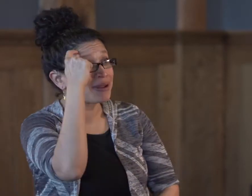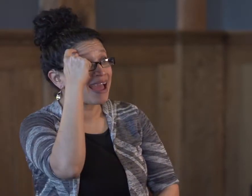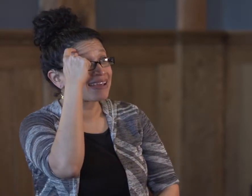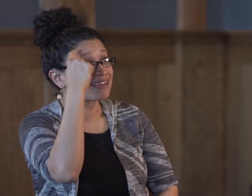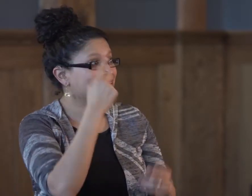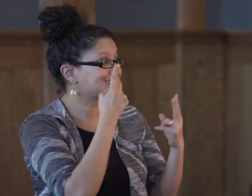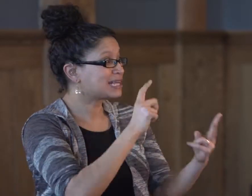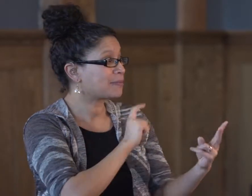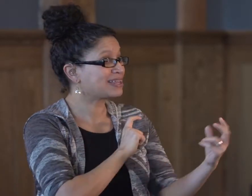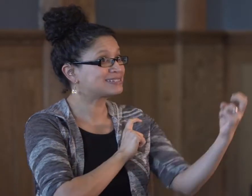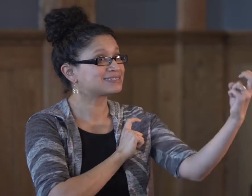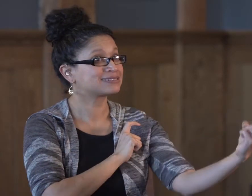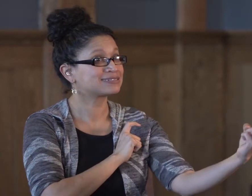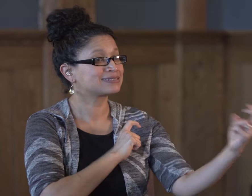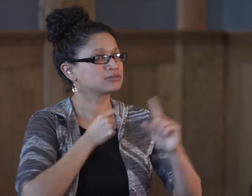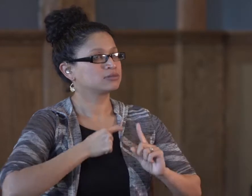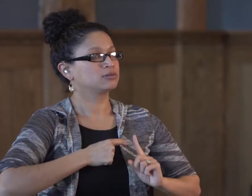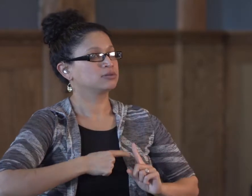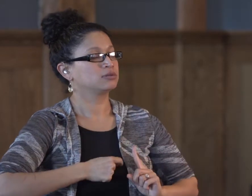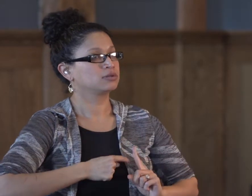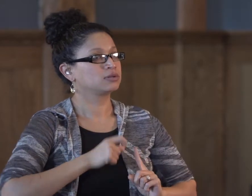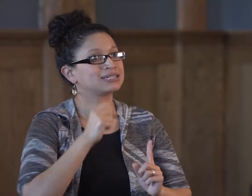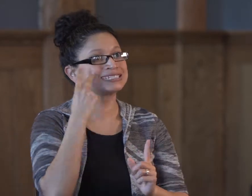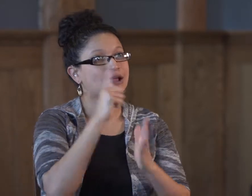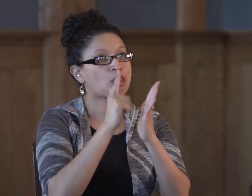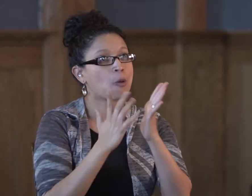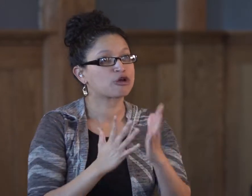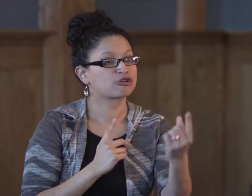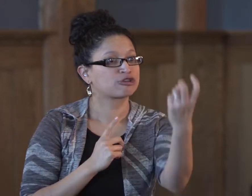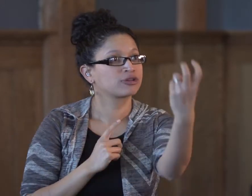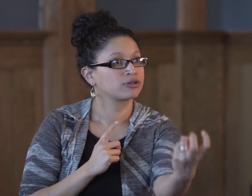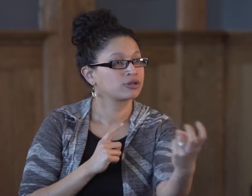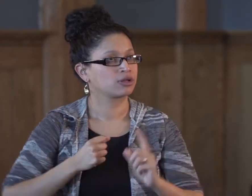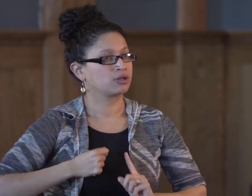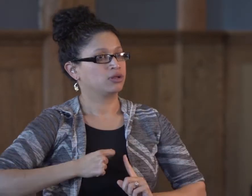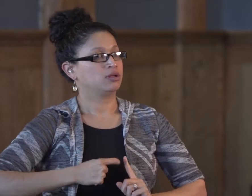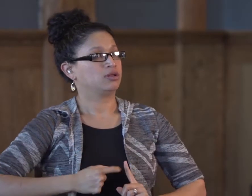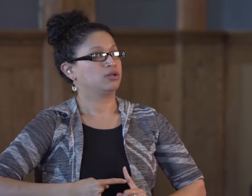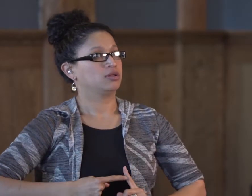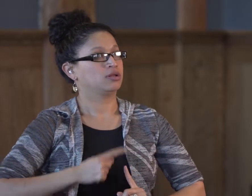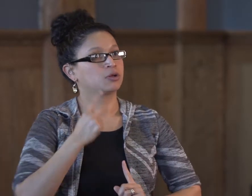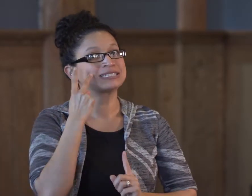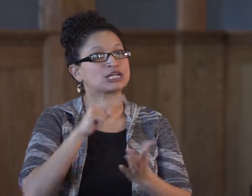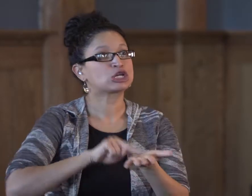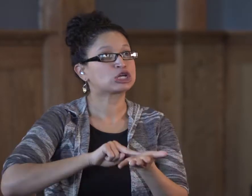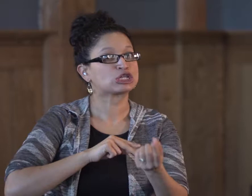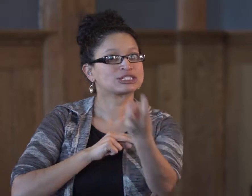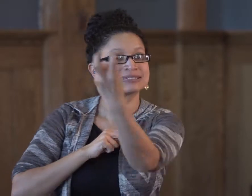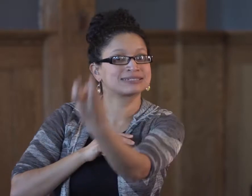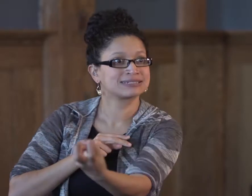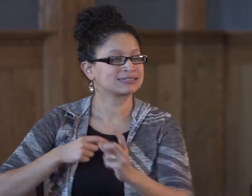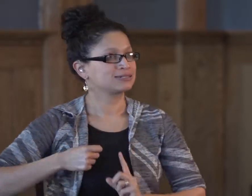be potentially triggering, potentially re-traumatizing to see a prosecutor, attorney, to see a SANE